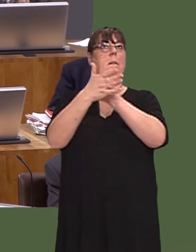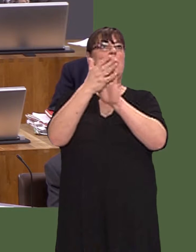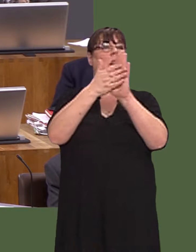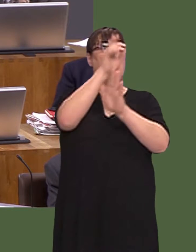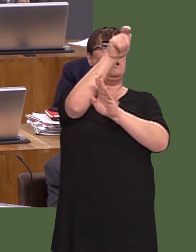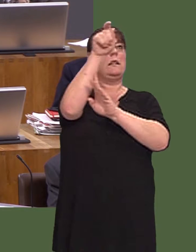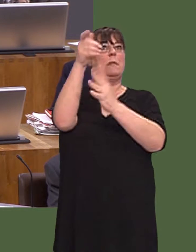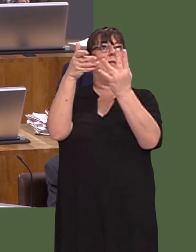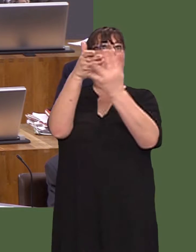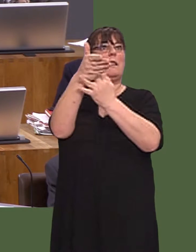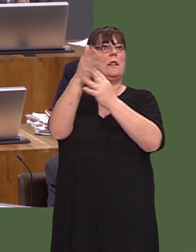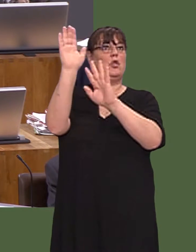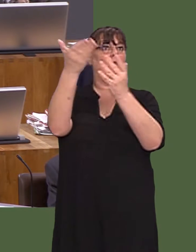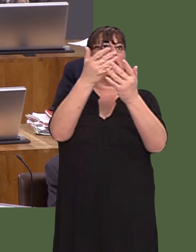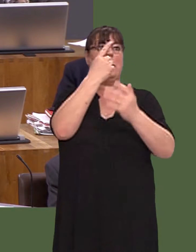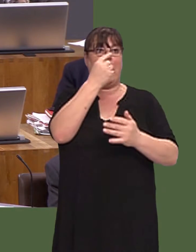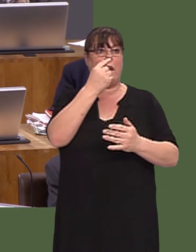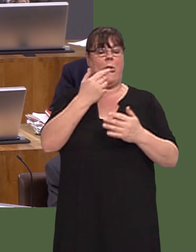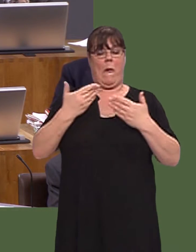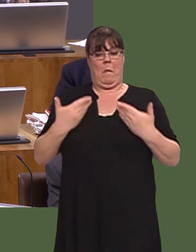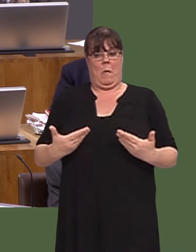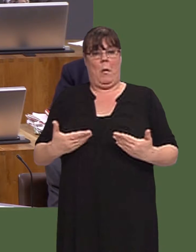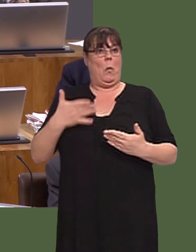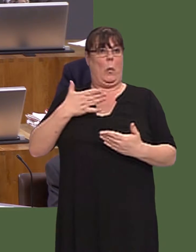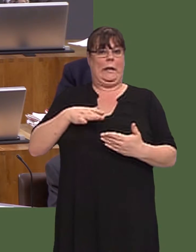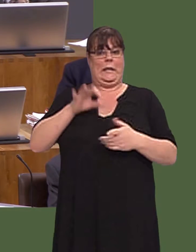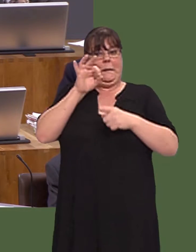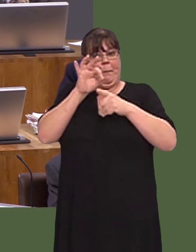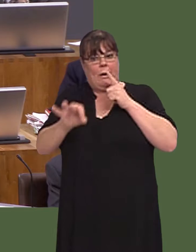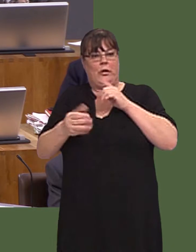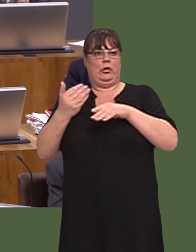But, weíre talking about jobs requiring specialist skills that arenít available in Wales, in the main.